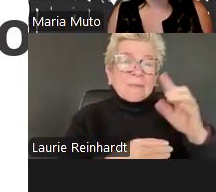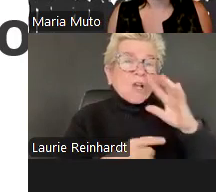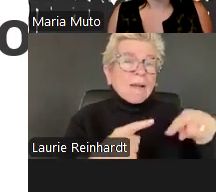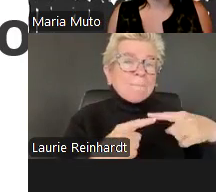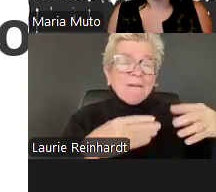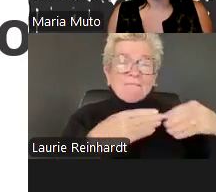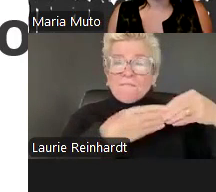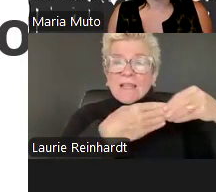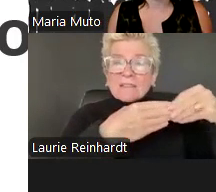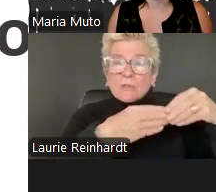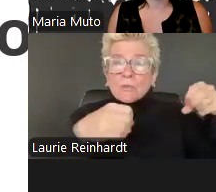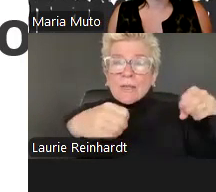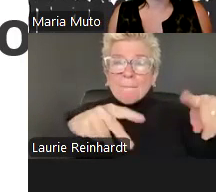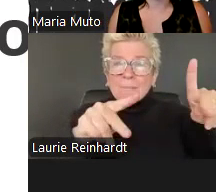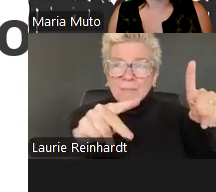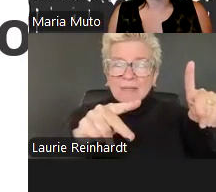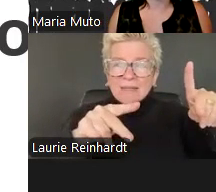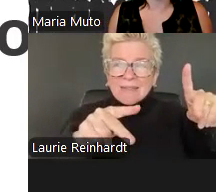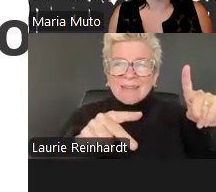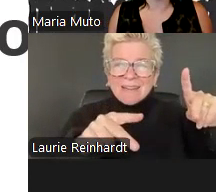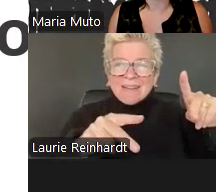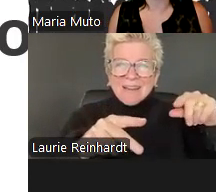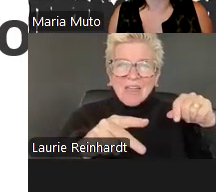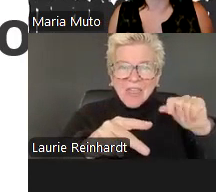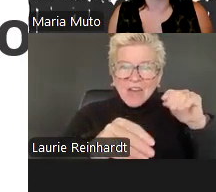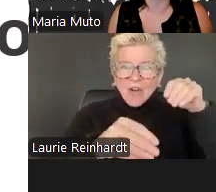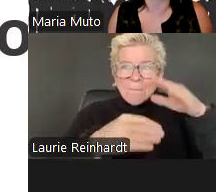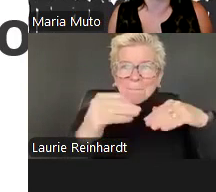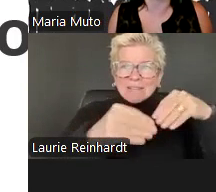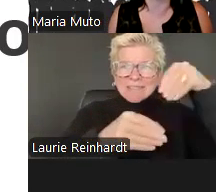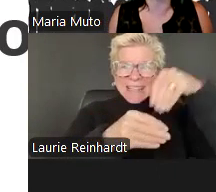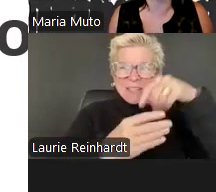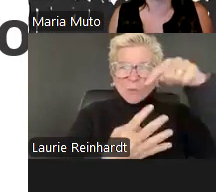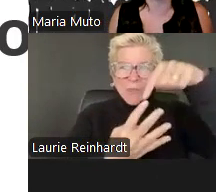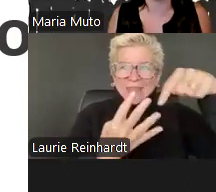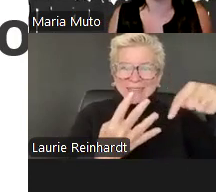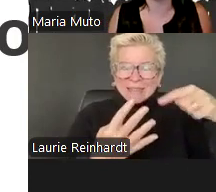opportunity exist within these; and I am so excited for y'all to hear more about